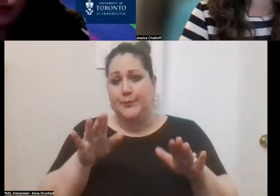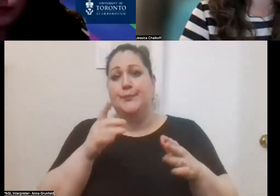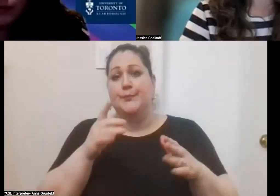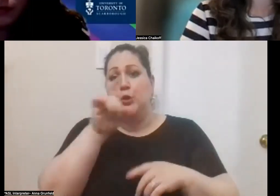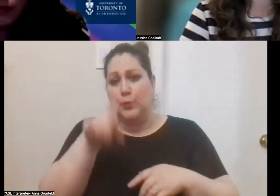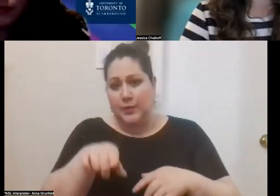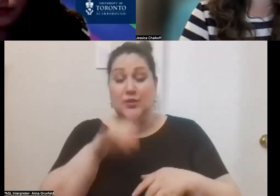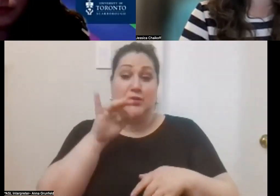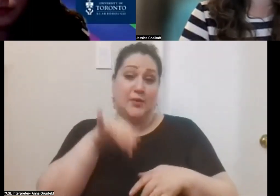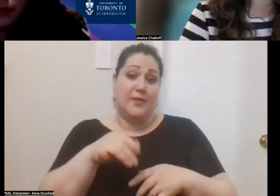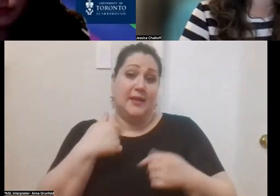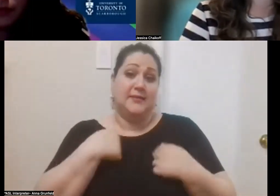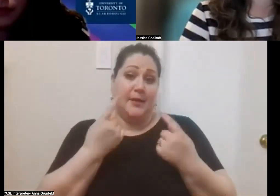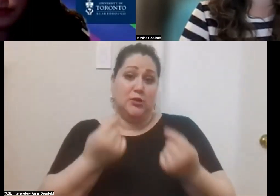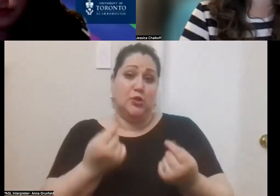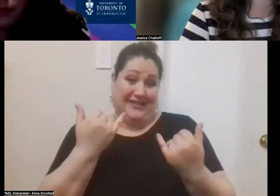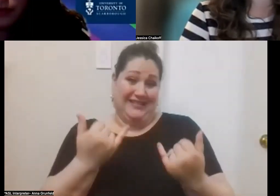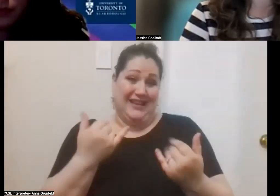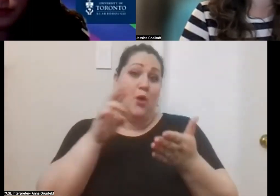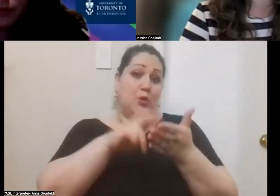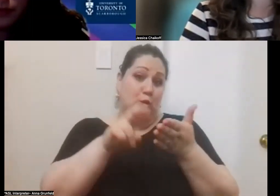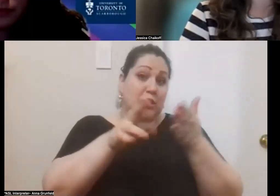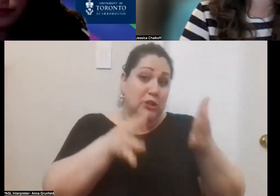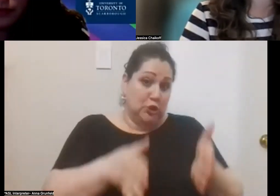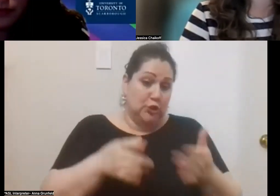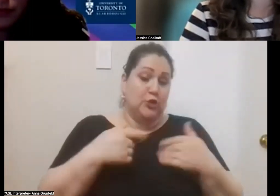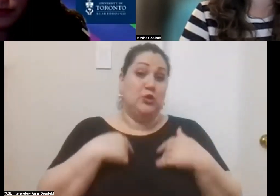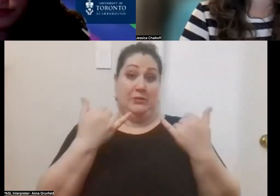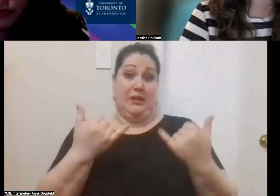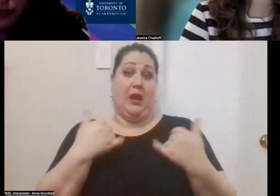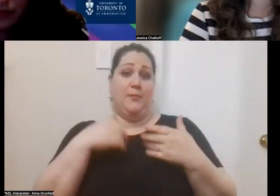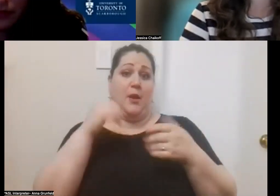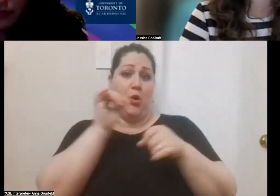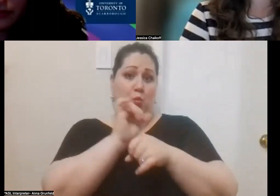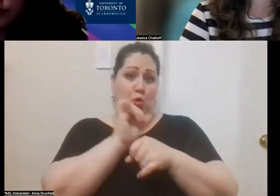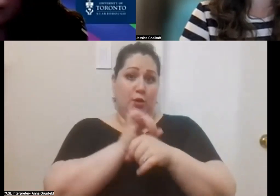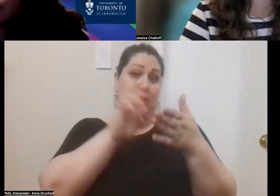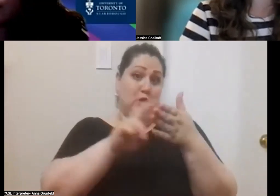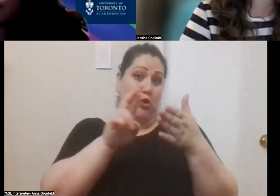So I am currently working on a research project that focuses on endometriosis,